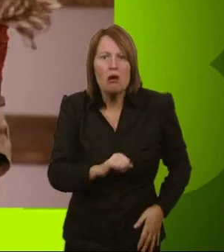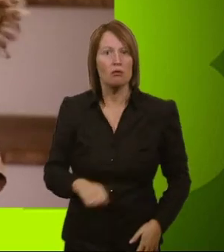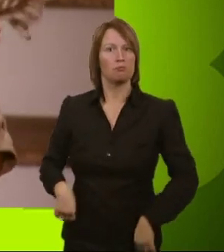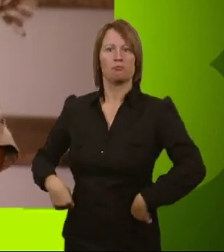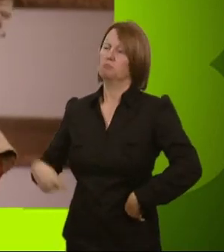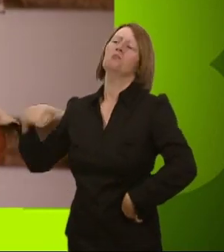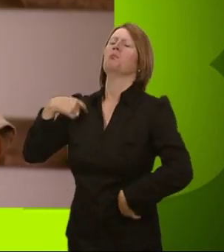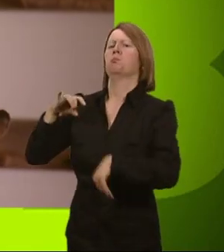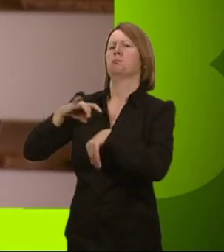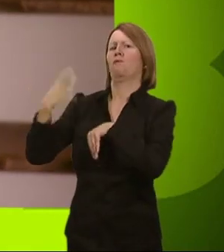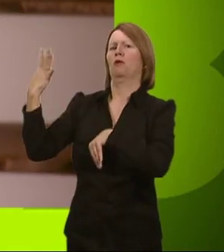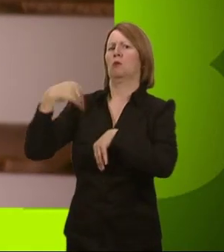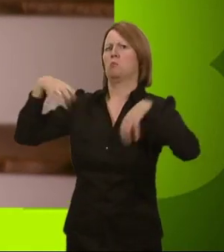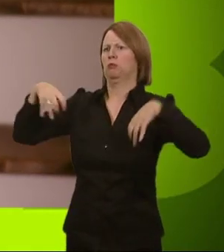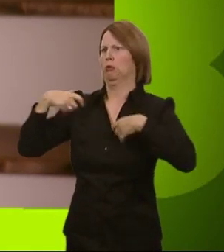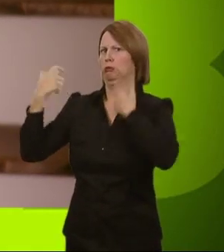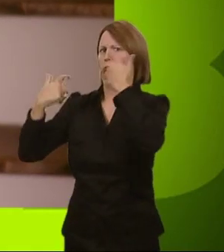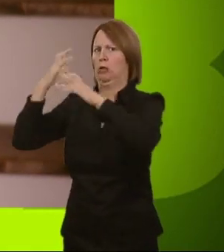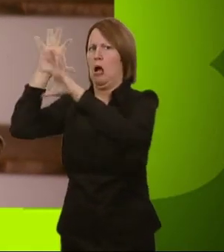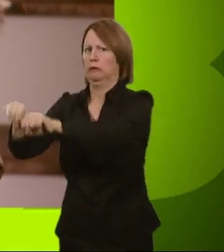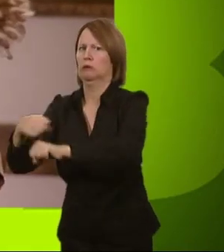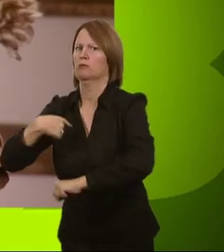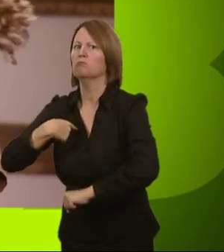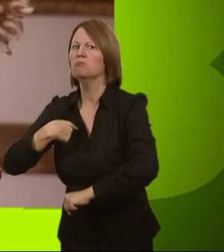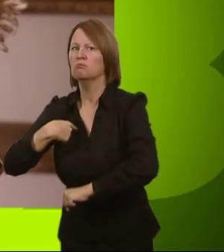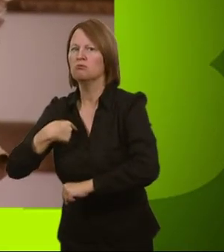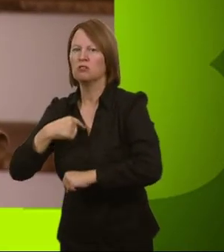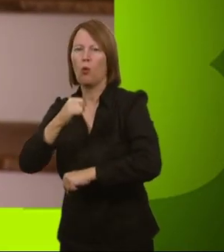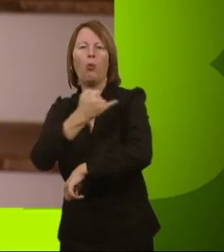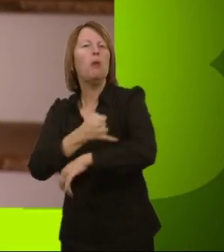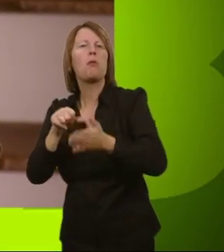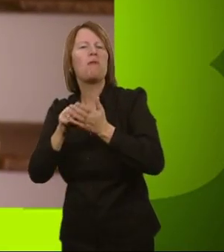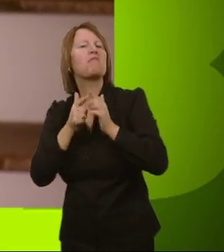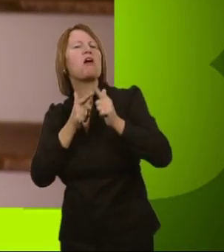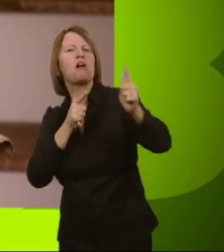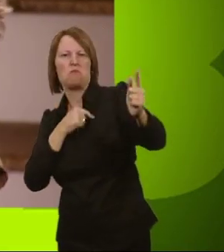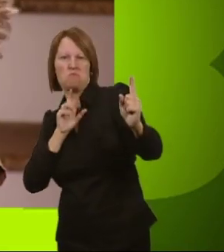speaking as a professional Monster Hunter let's observe the beasts weaknesses from a